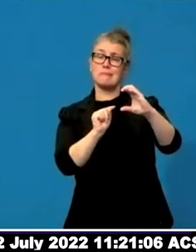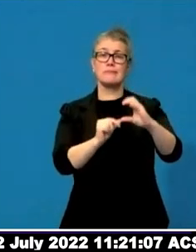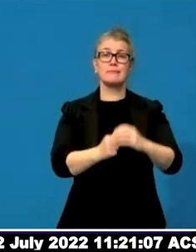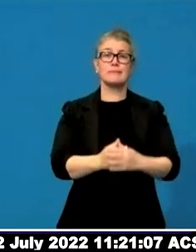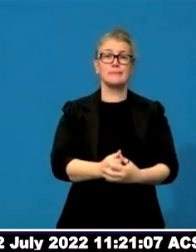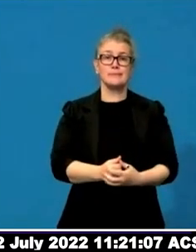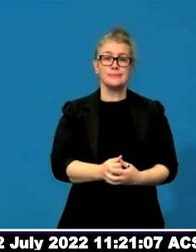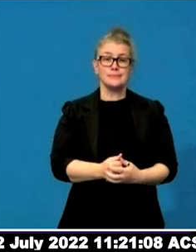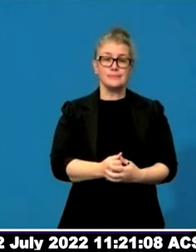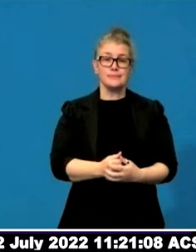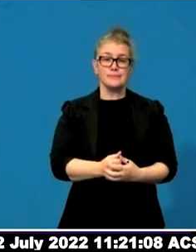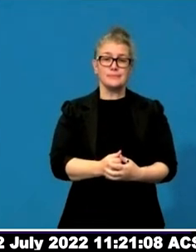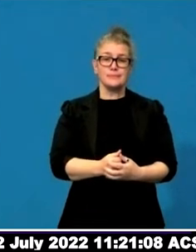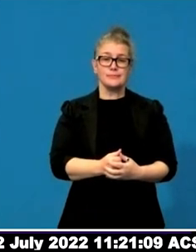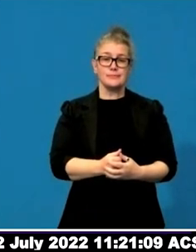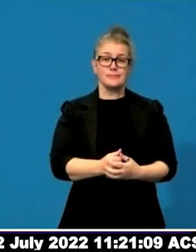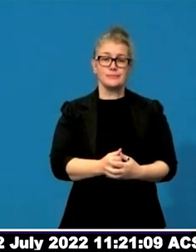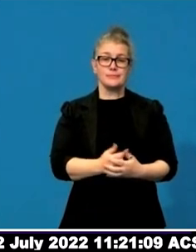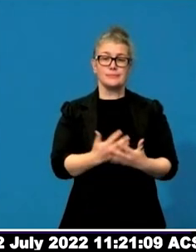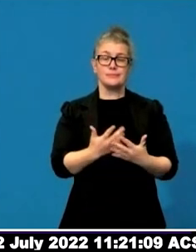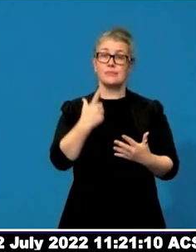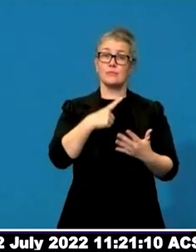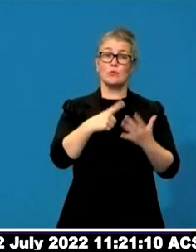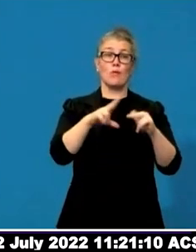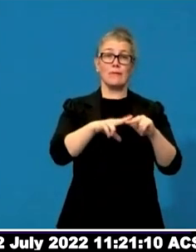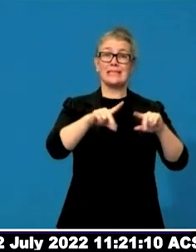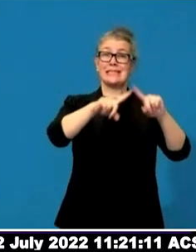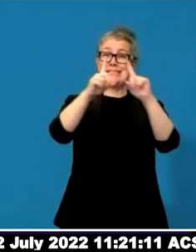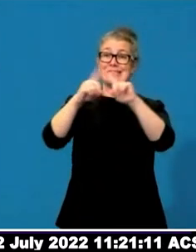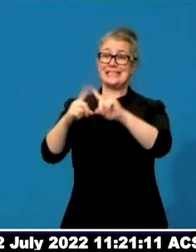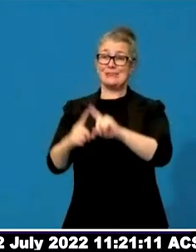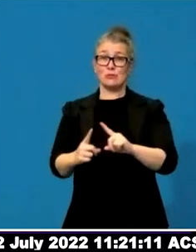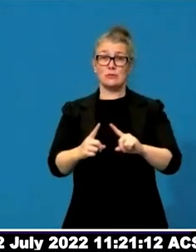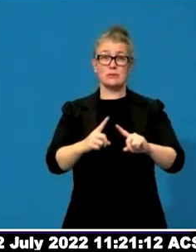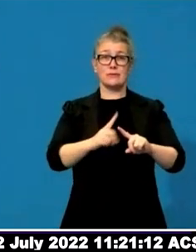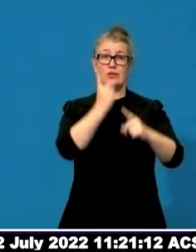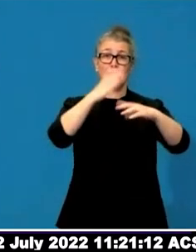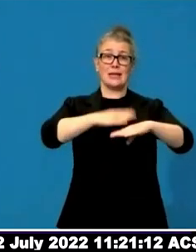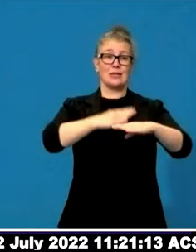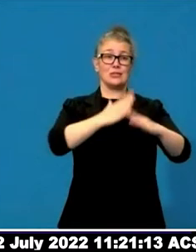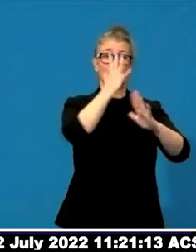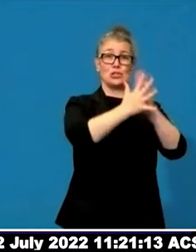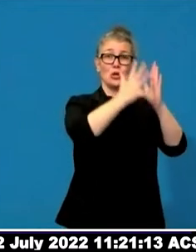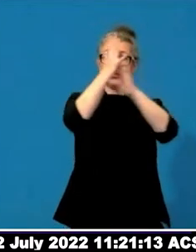in terms of those - those different First Nations sign languages. I think you are referring particularly